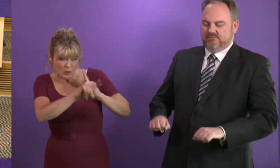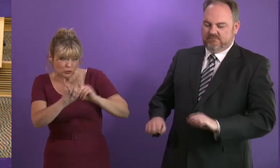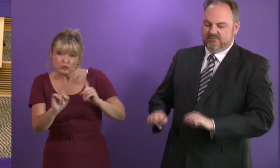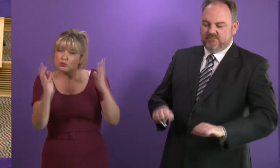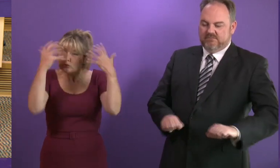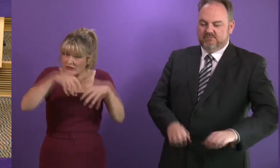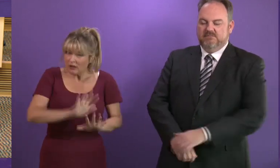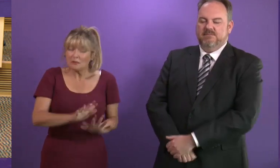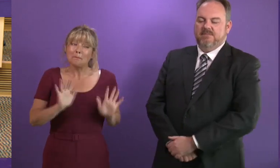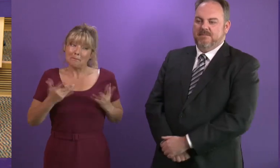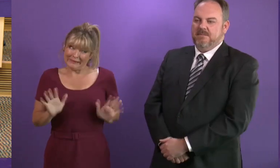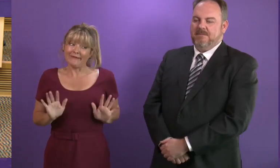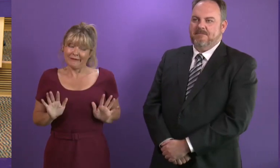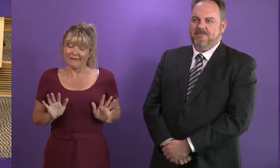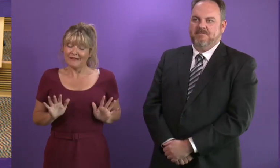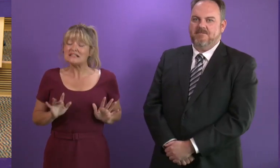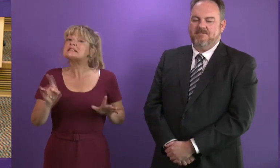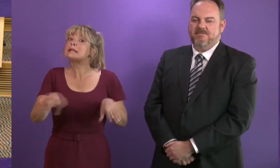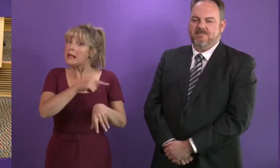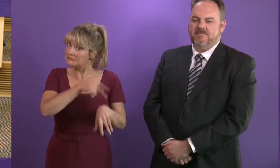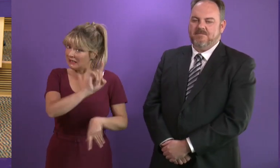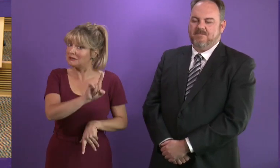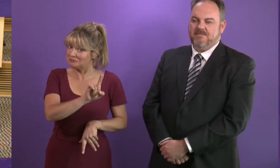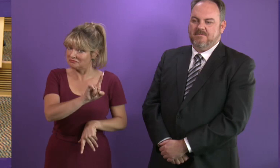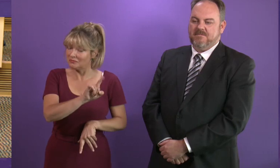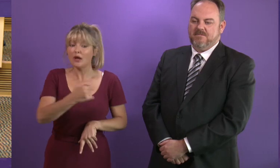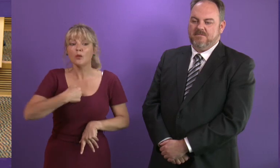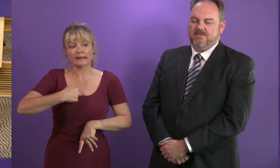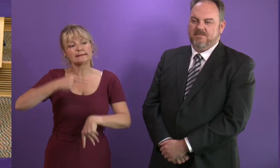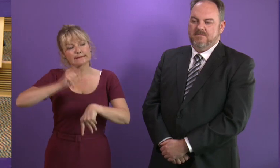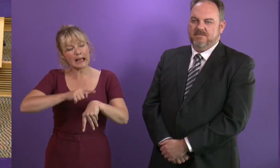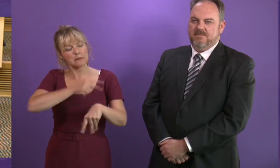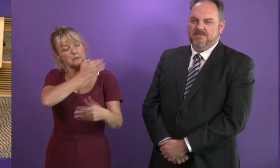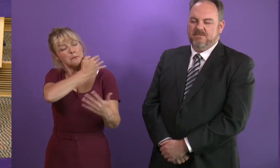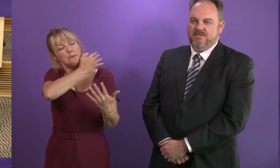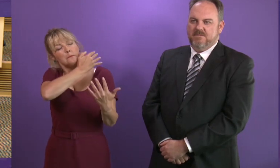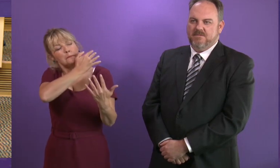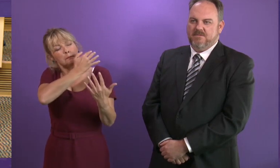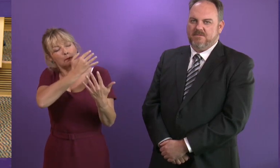expected of us, took the time to consider carefully the court judgment around information